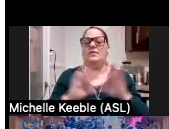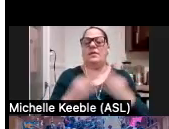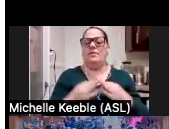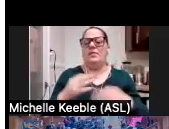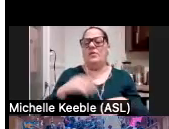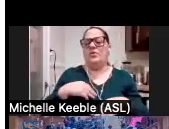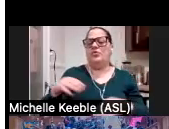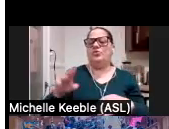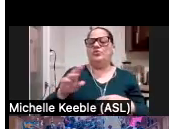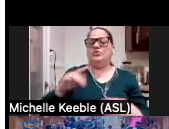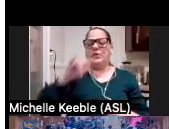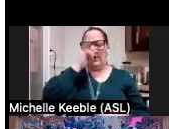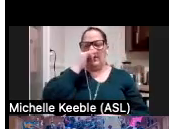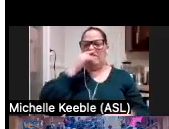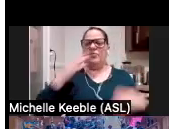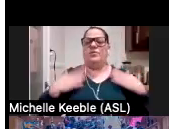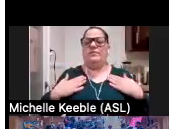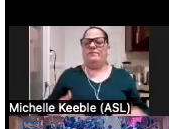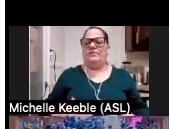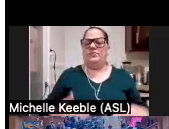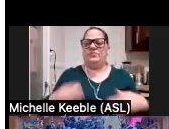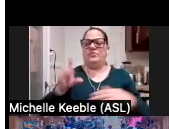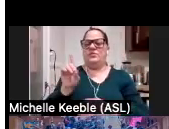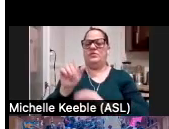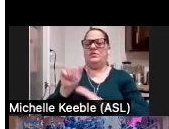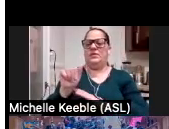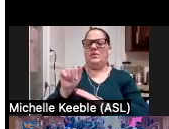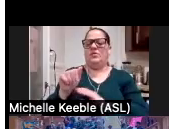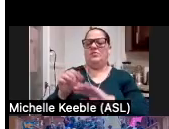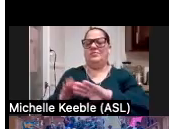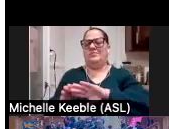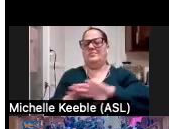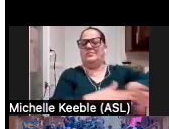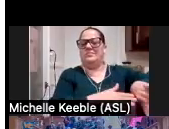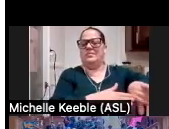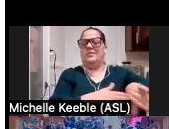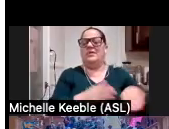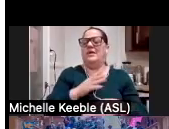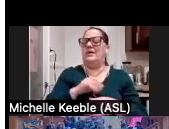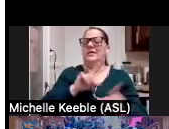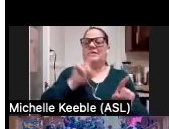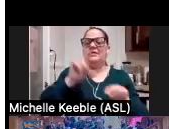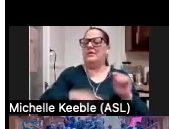significant physical disabilities were sidelined and excluded from school because none of their